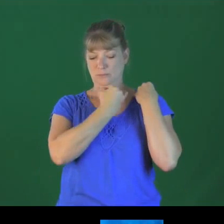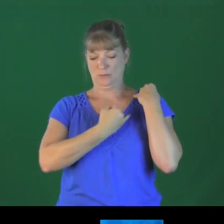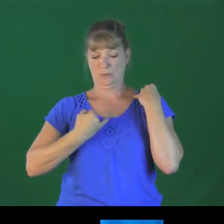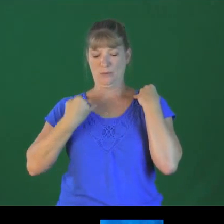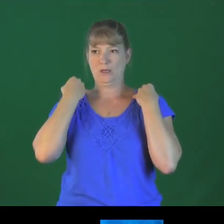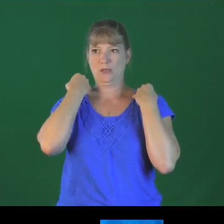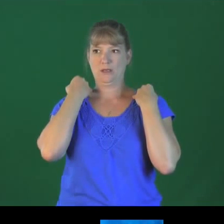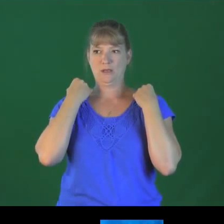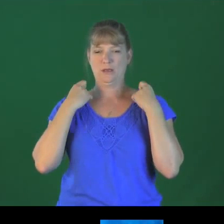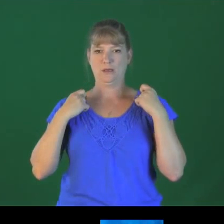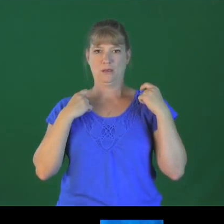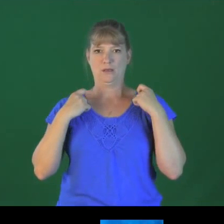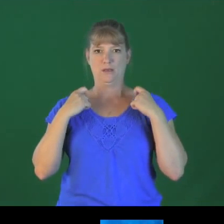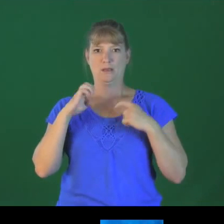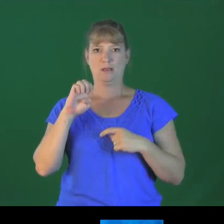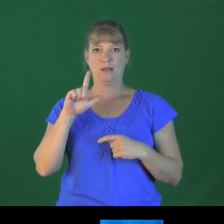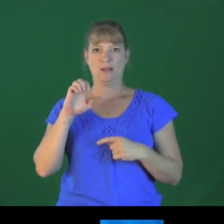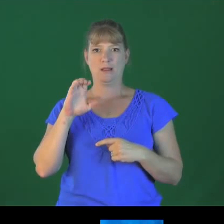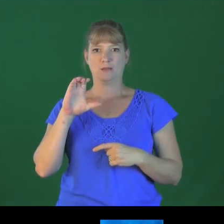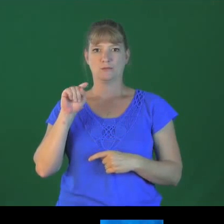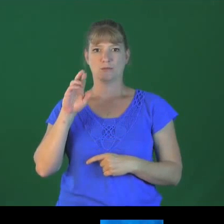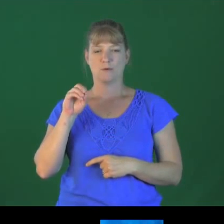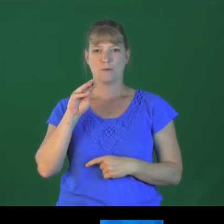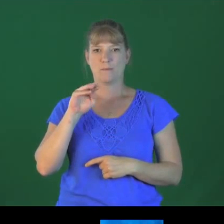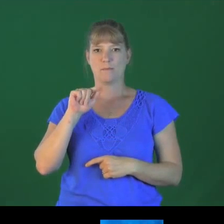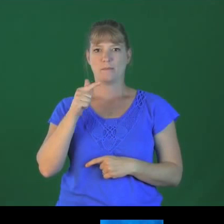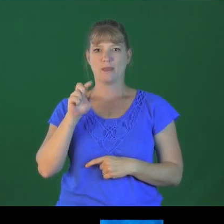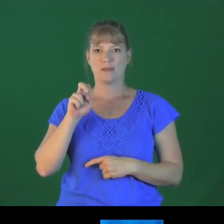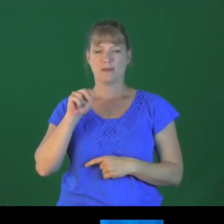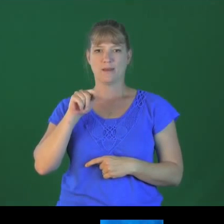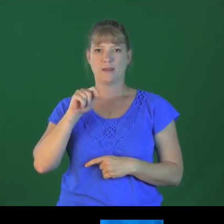gives off an electromagnetic signal.